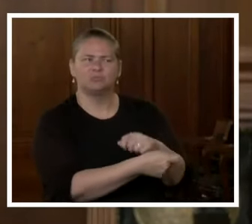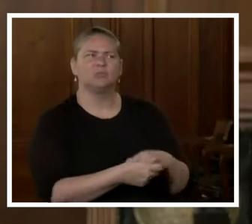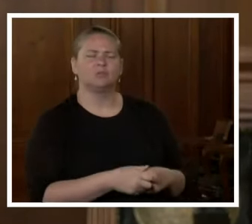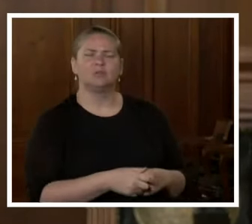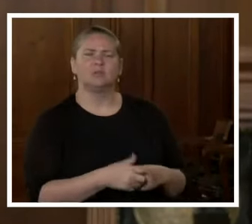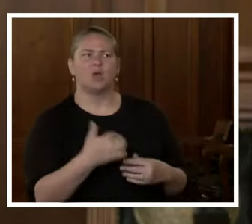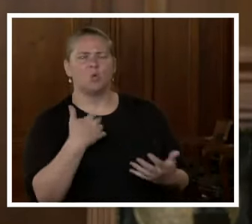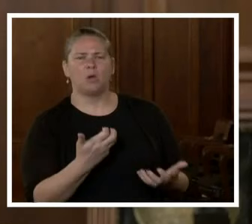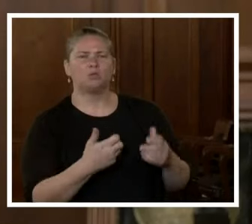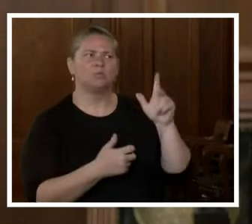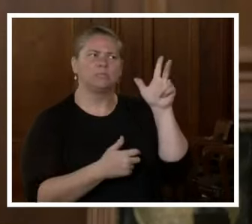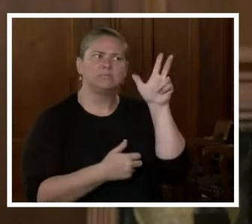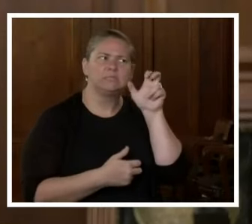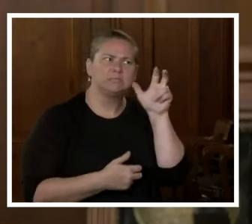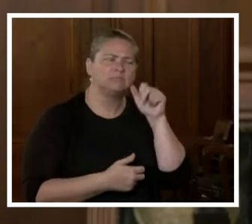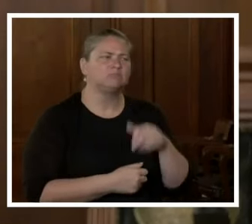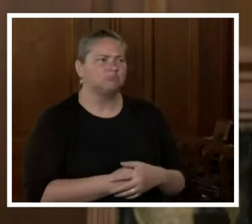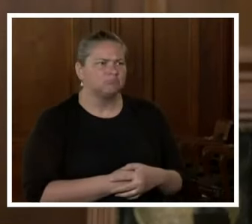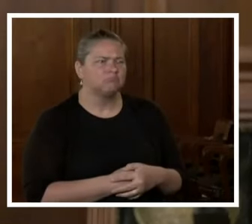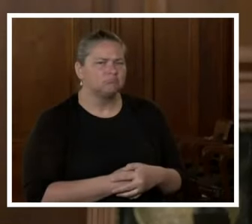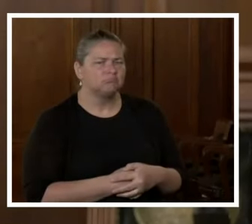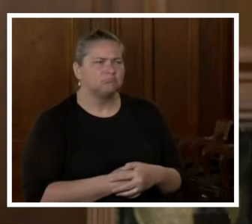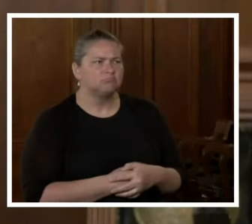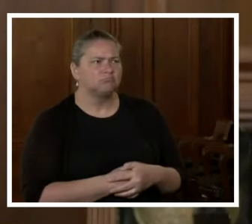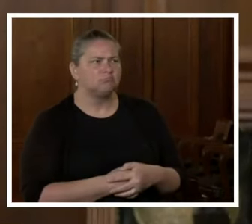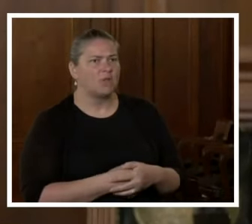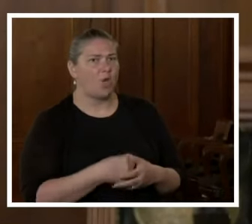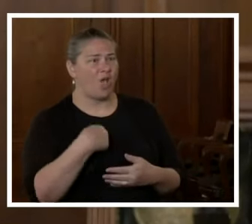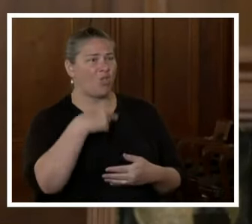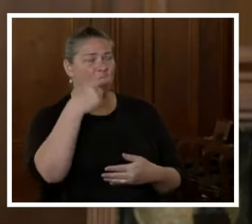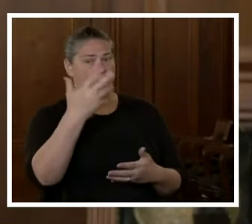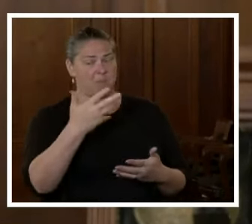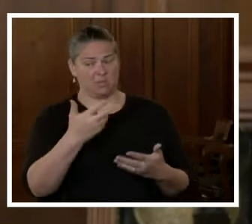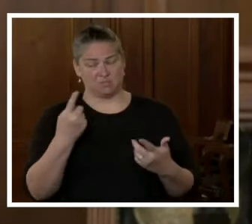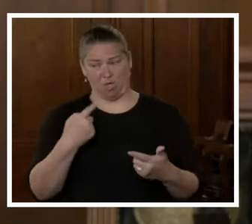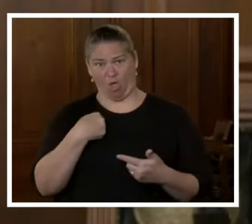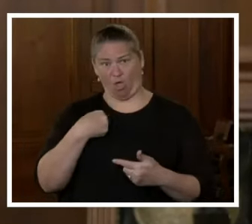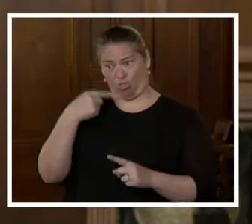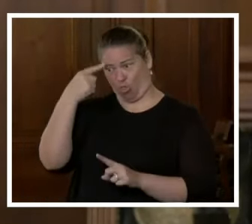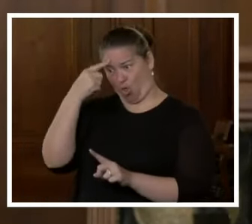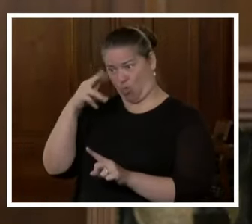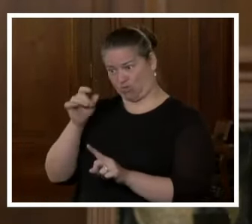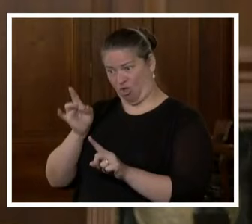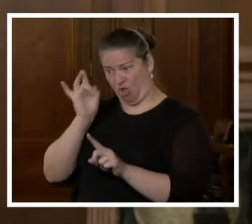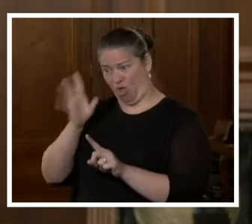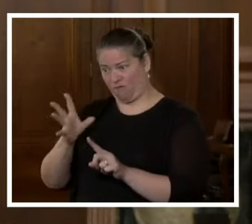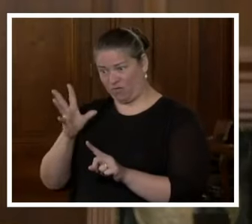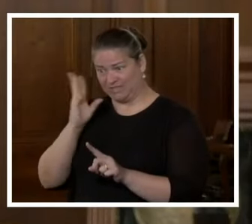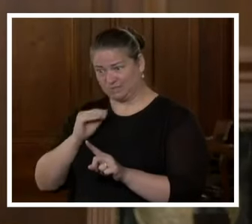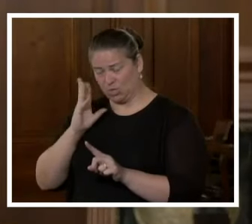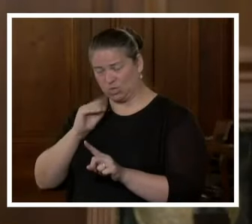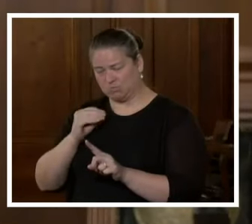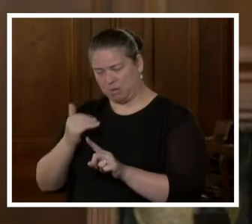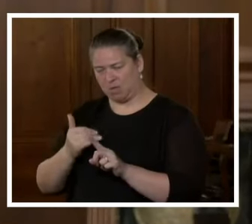IT'S NOT EASY. BUT PART OF IT IS ADD ADMITTING WHERE WE FAILED, AND MAYBE